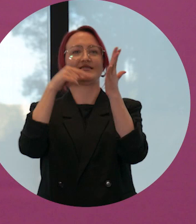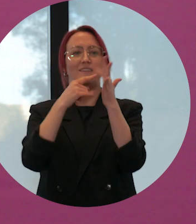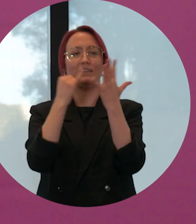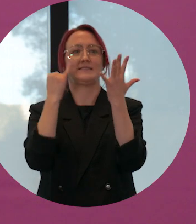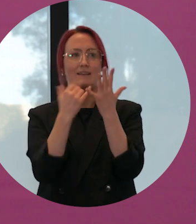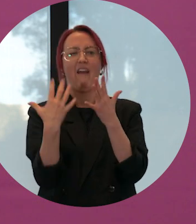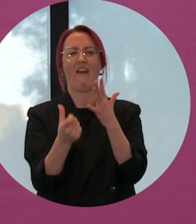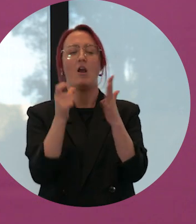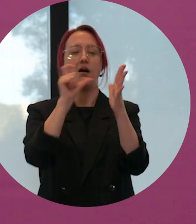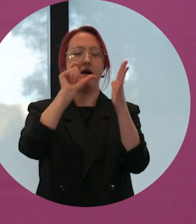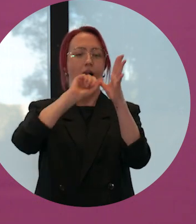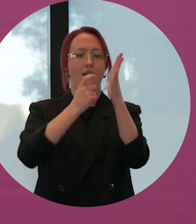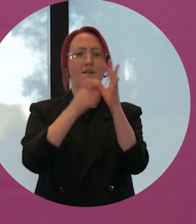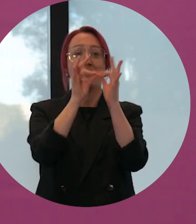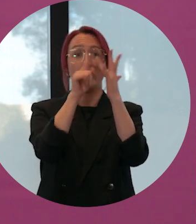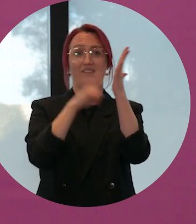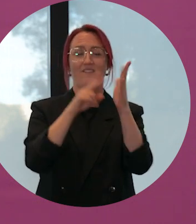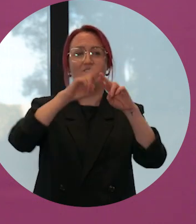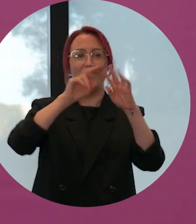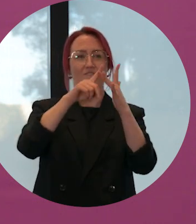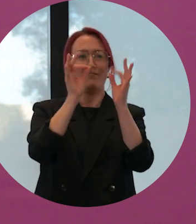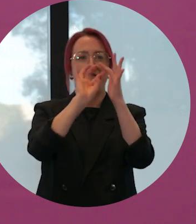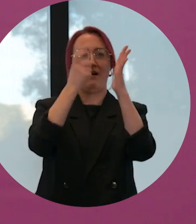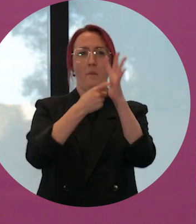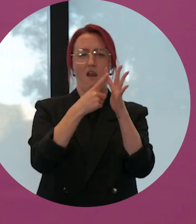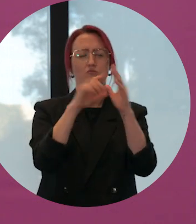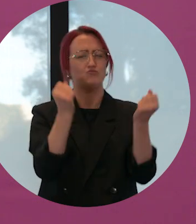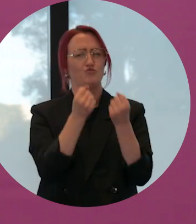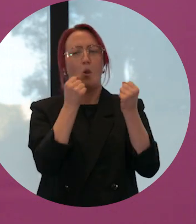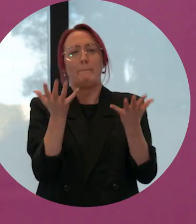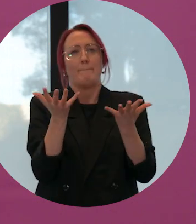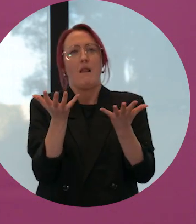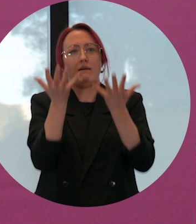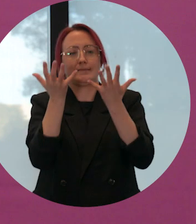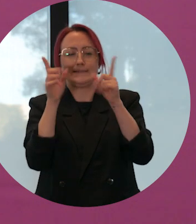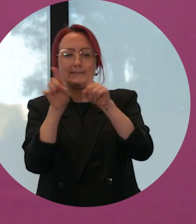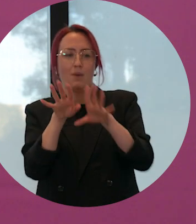composites. Lightweight and strong like vibranium. If you are familiar with bikes,